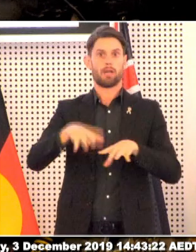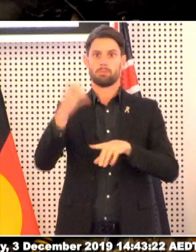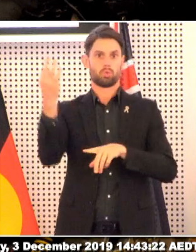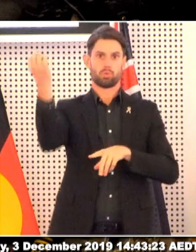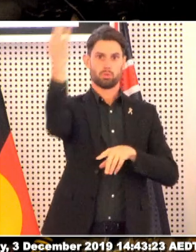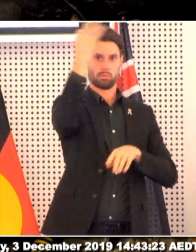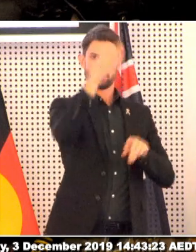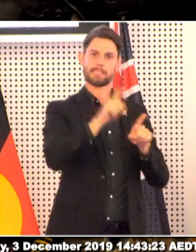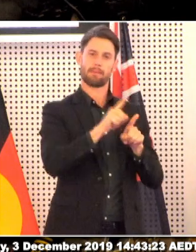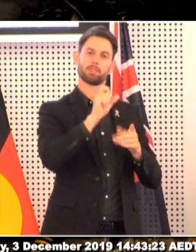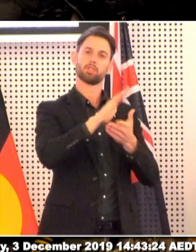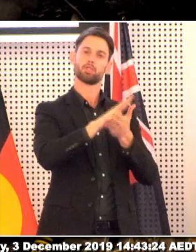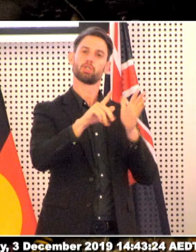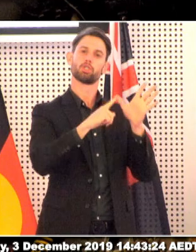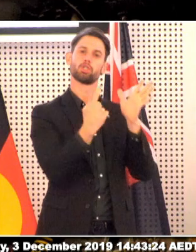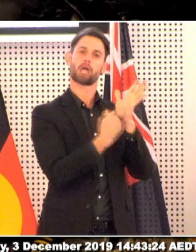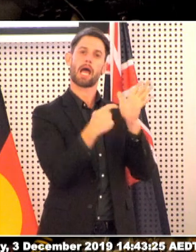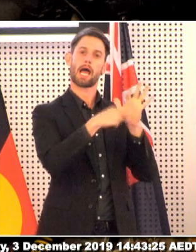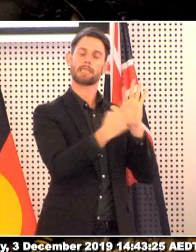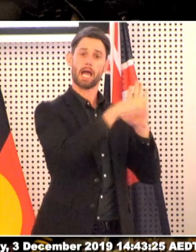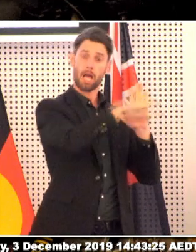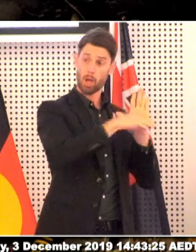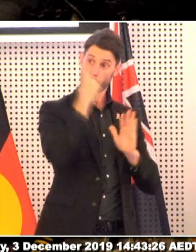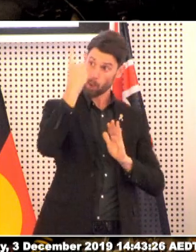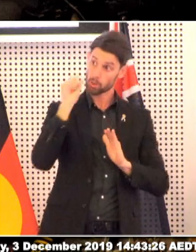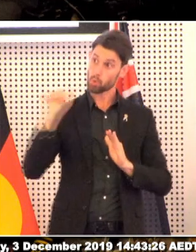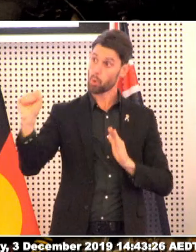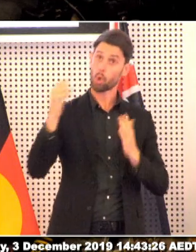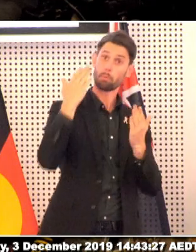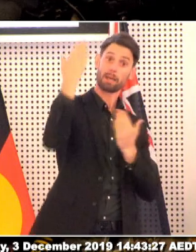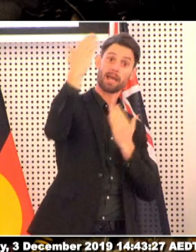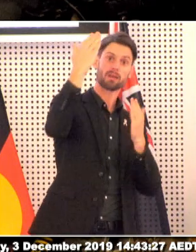difference, and you may not know from a comparative perspective but just do you see